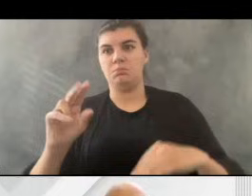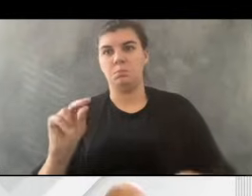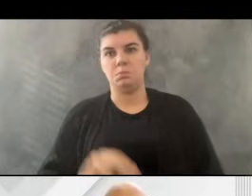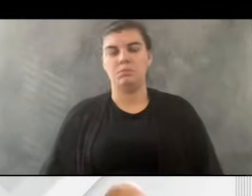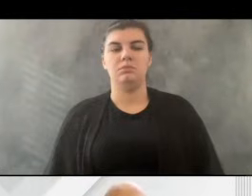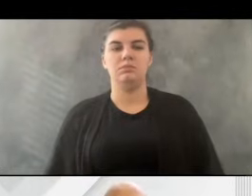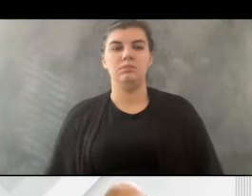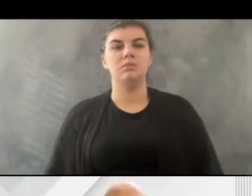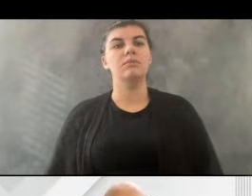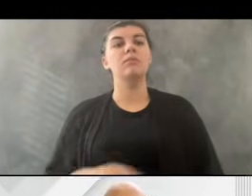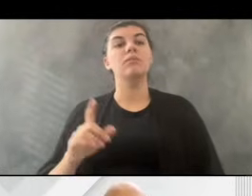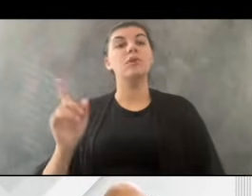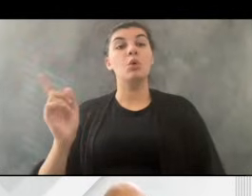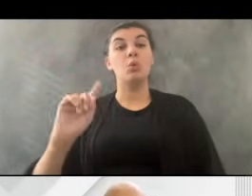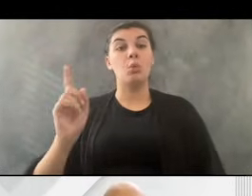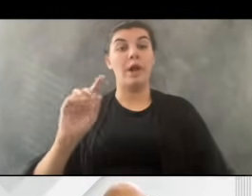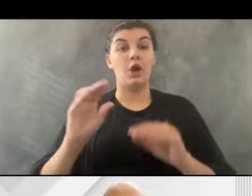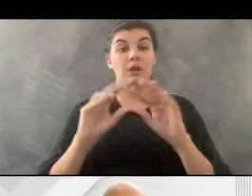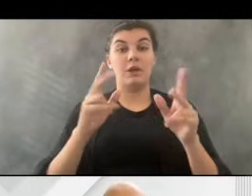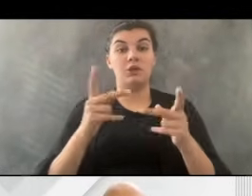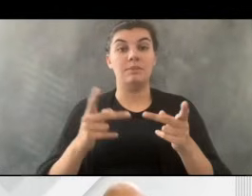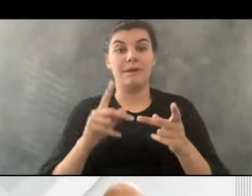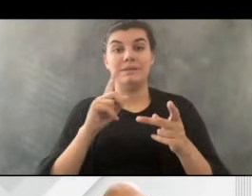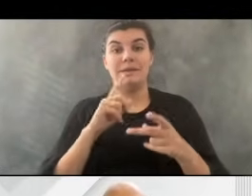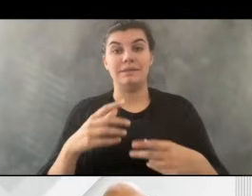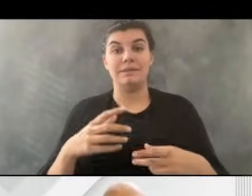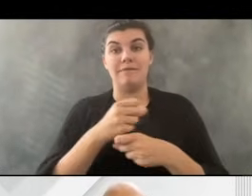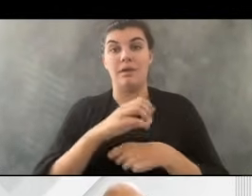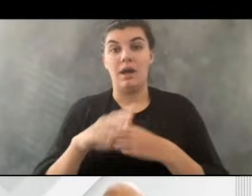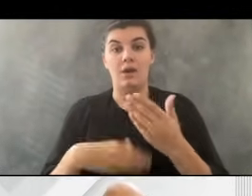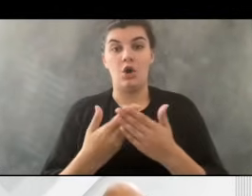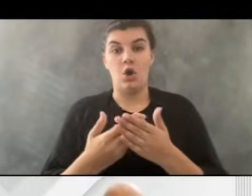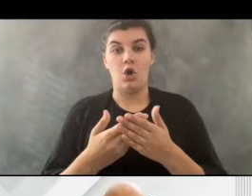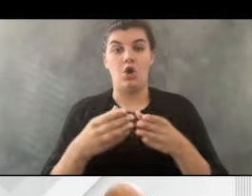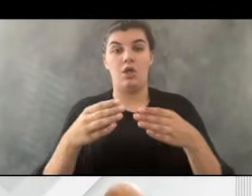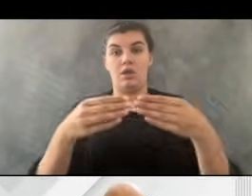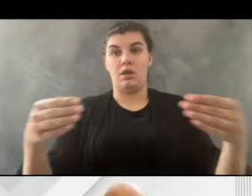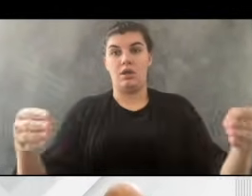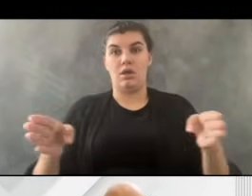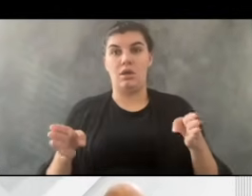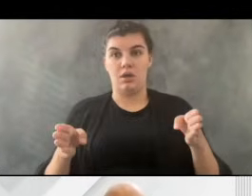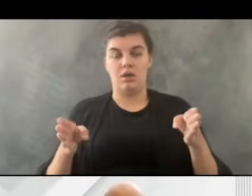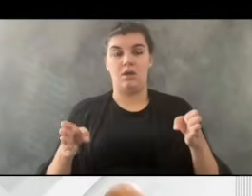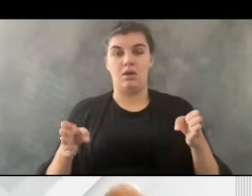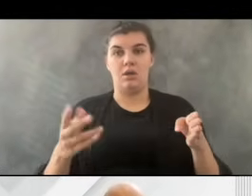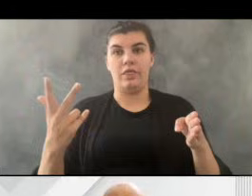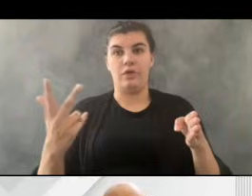Where a clear space is confined on all or part of 3 sides, in other words: in an alcove,